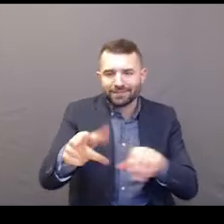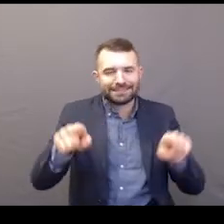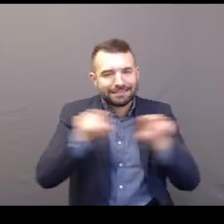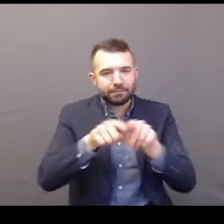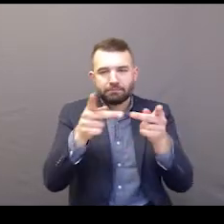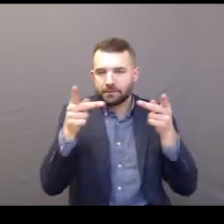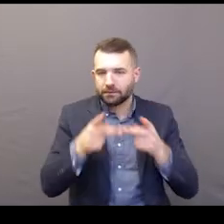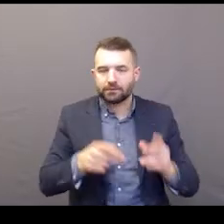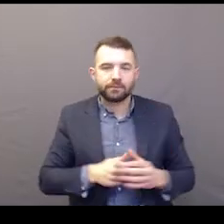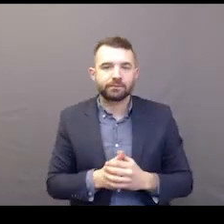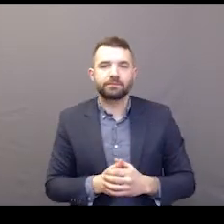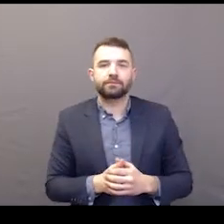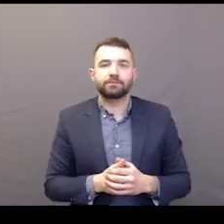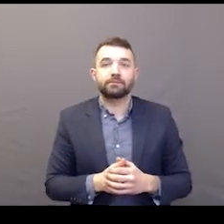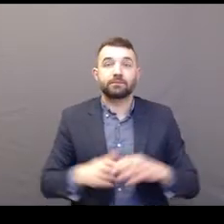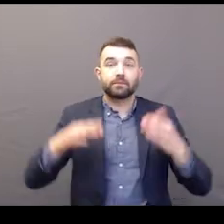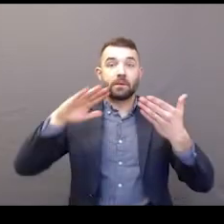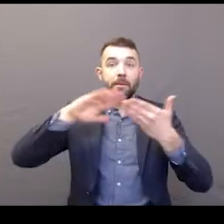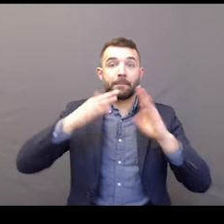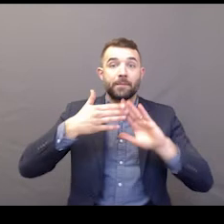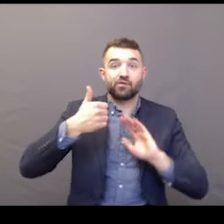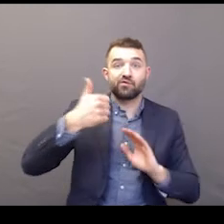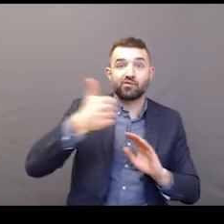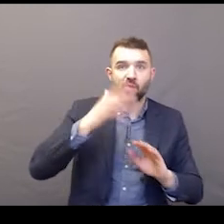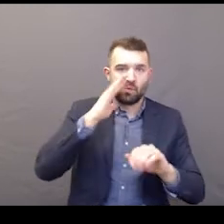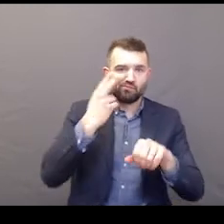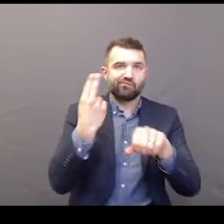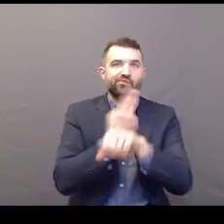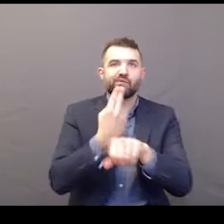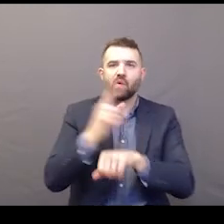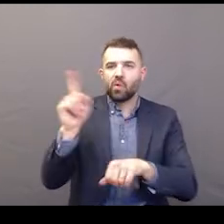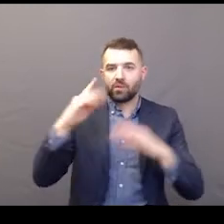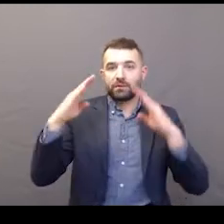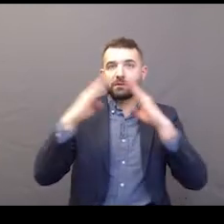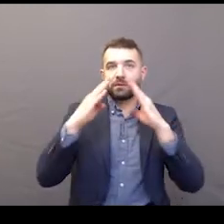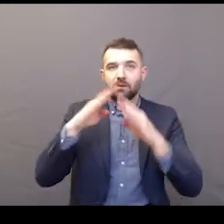stops for their local bus service in Bothell. We’ll talk more about this later in this video.